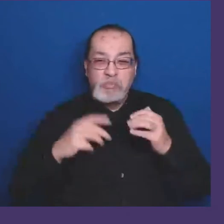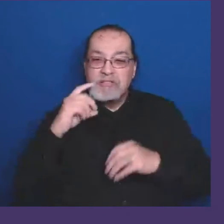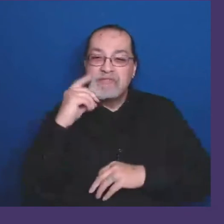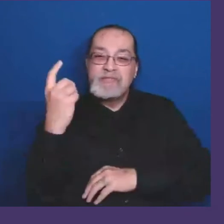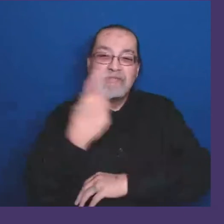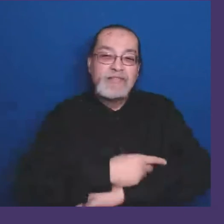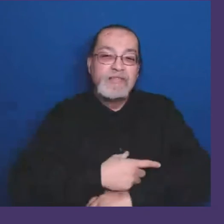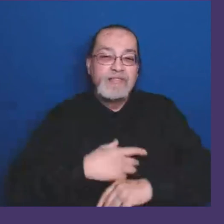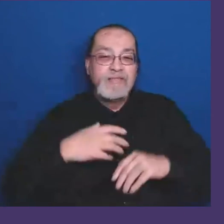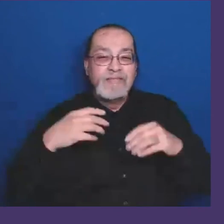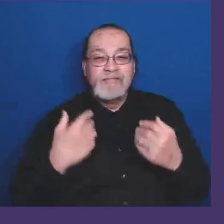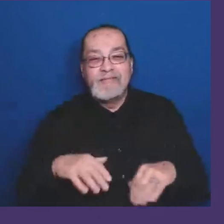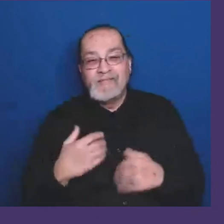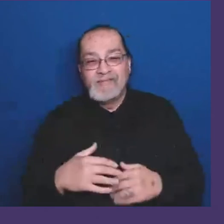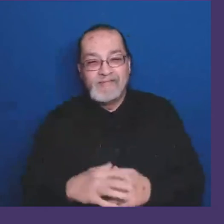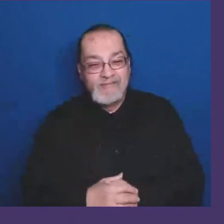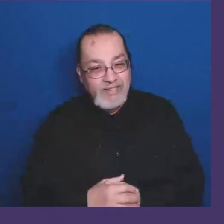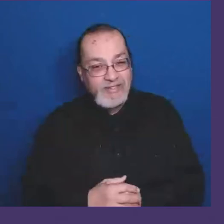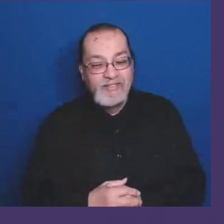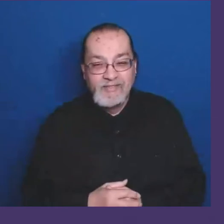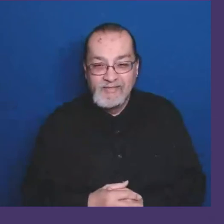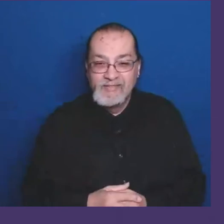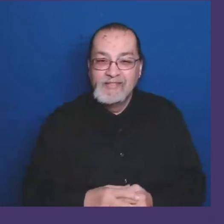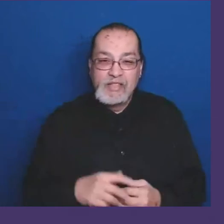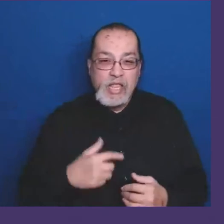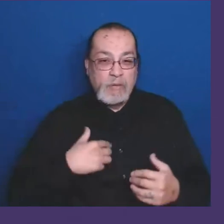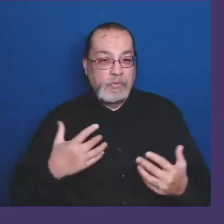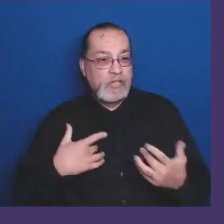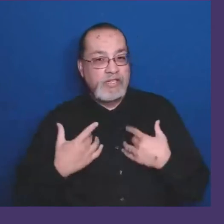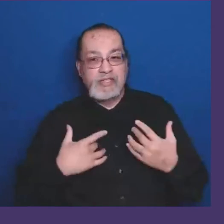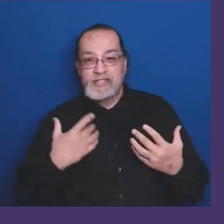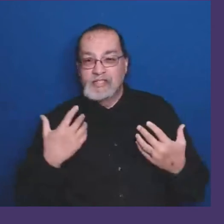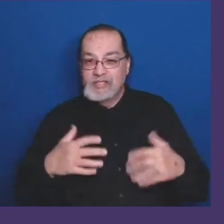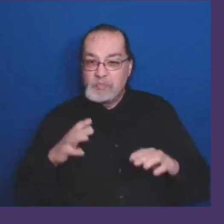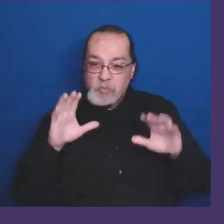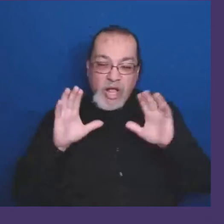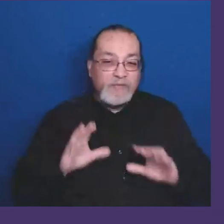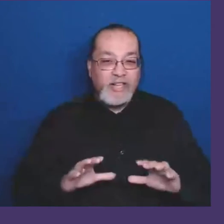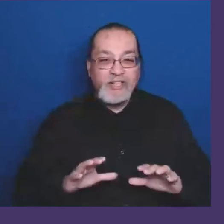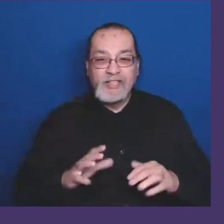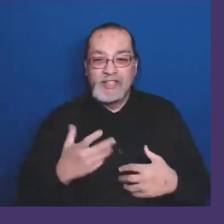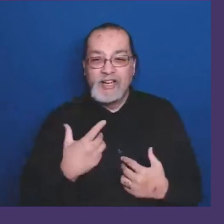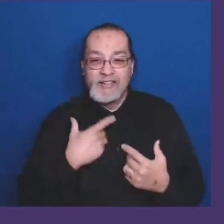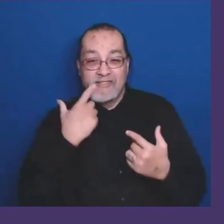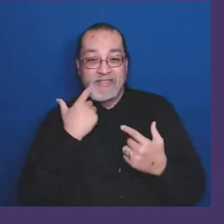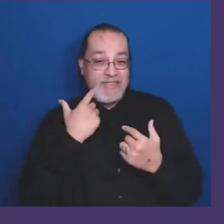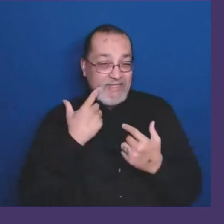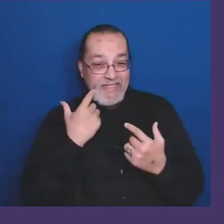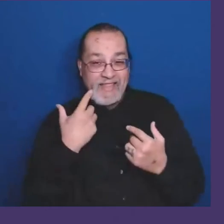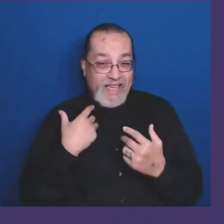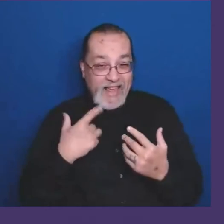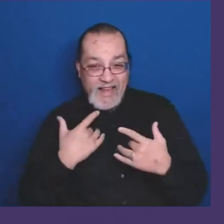It's been wonderful. I'm at the giggle stage. That does happen. Jessica Rafuse: End-of-the-day sillies.